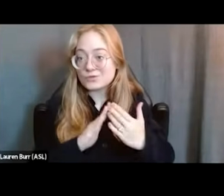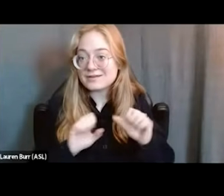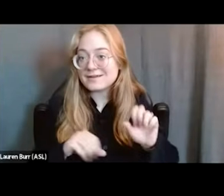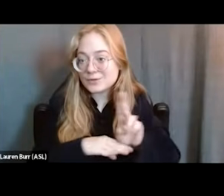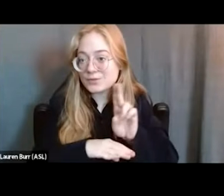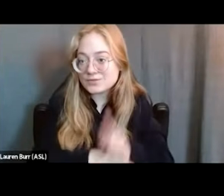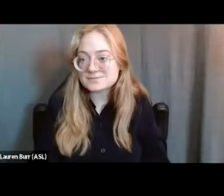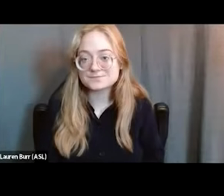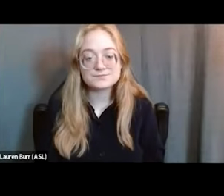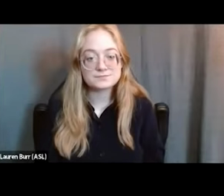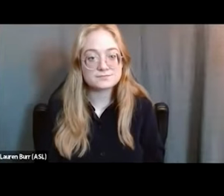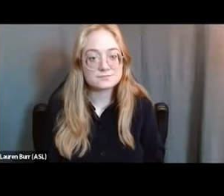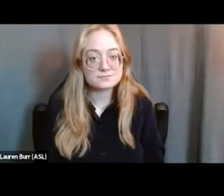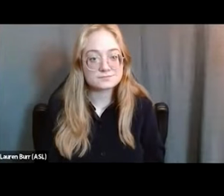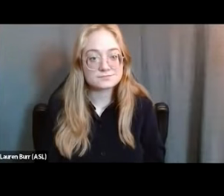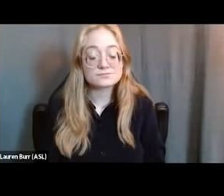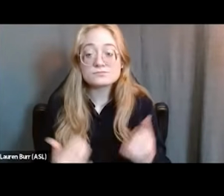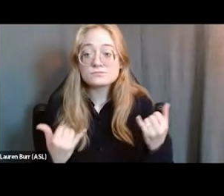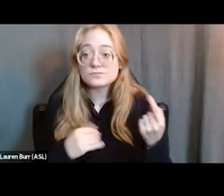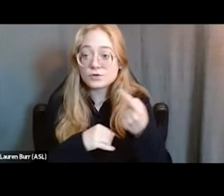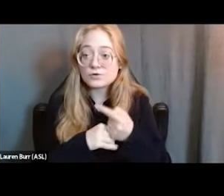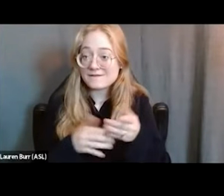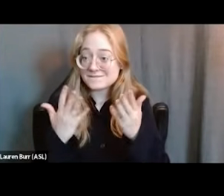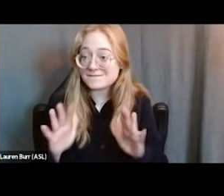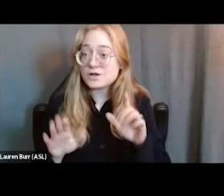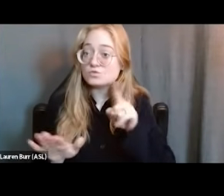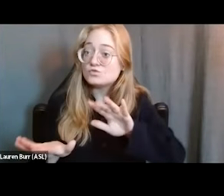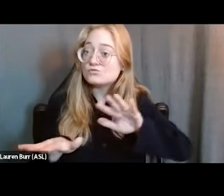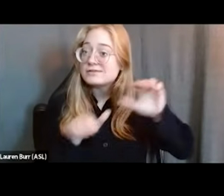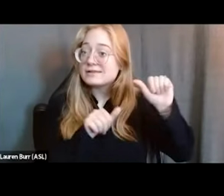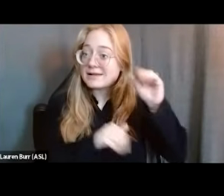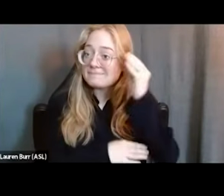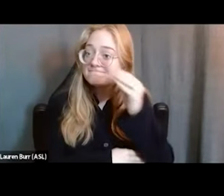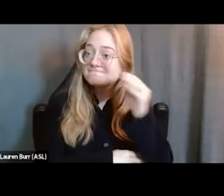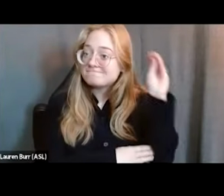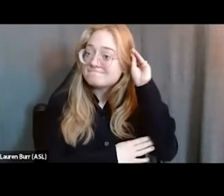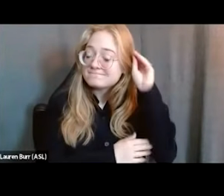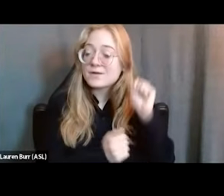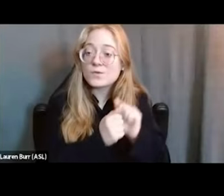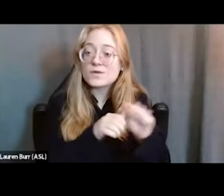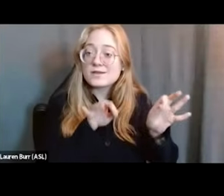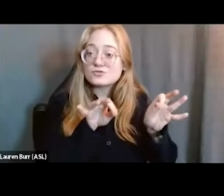So after today's session, we are hoping that all of you will be able to describe the considerations affecting